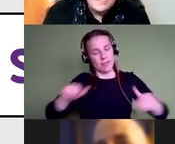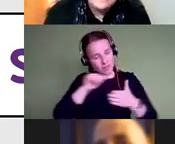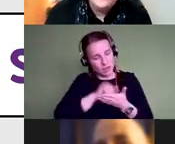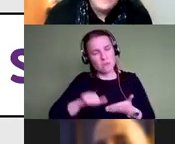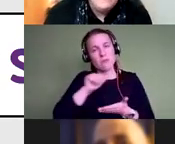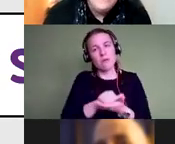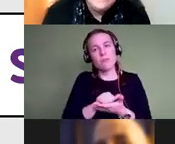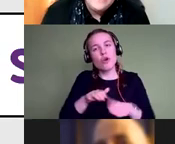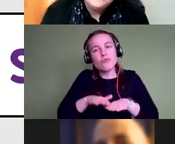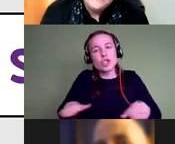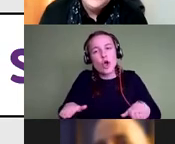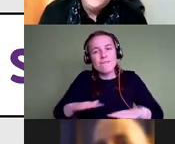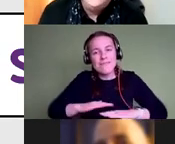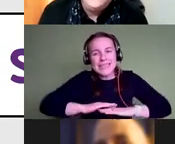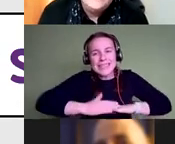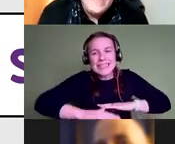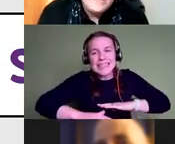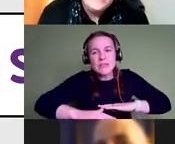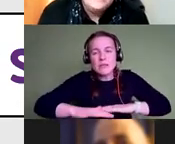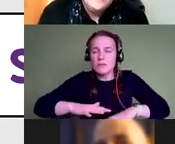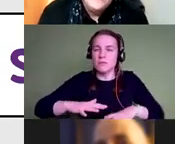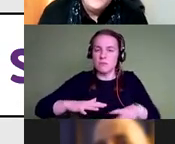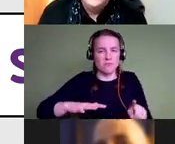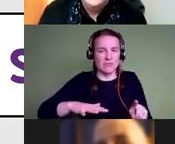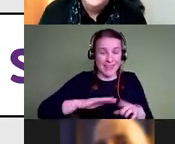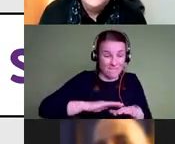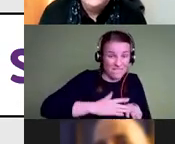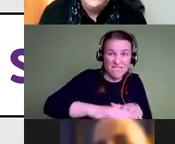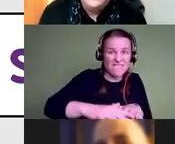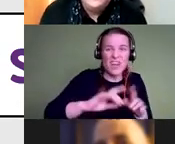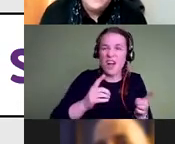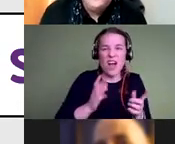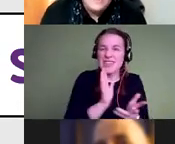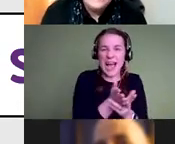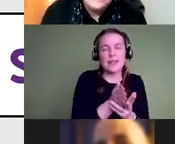over scooter users. To provide a full range of scooters and wheelchairs turning through 180°, a